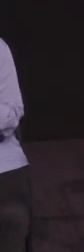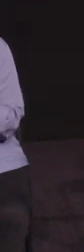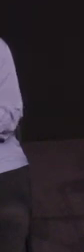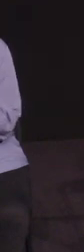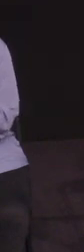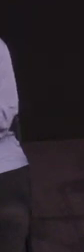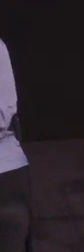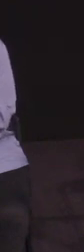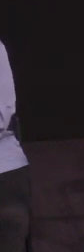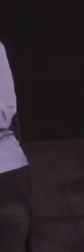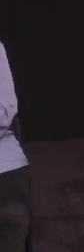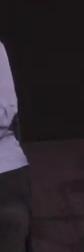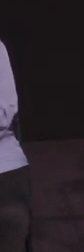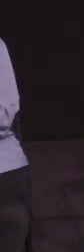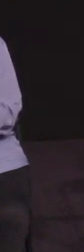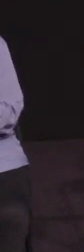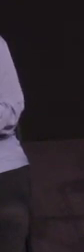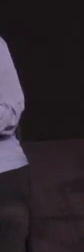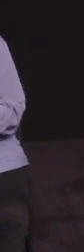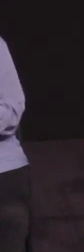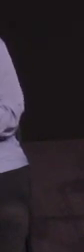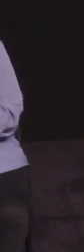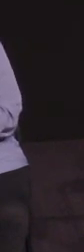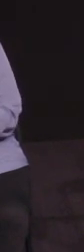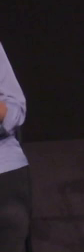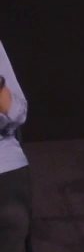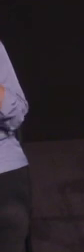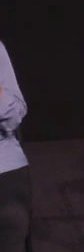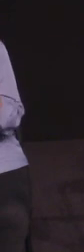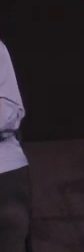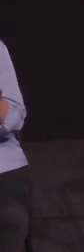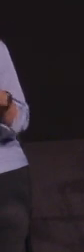I want to start--I guess one of the things I'm so struck by in